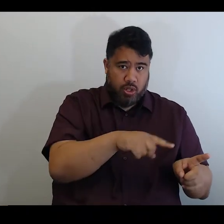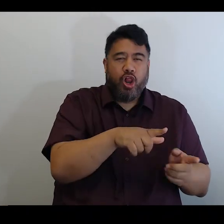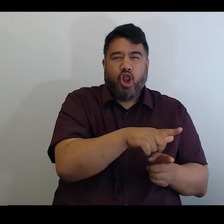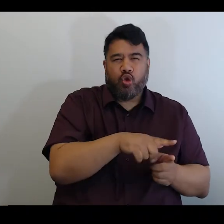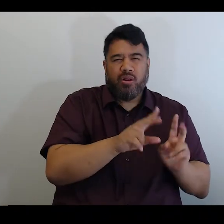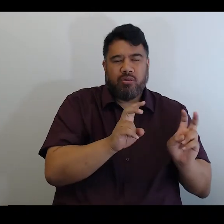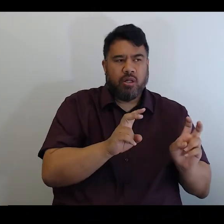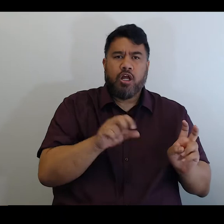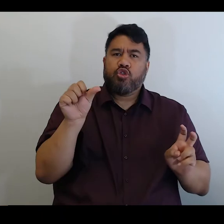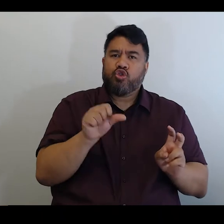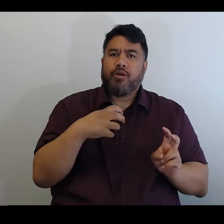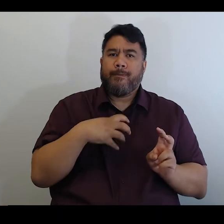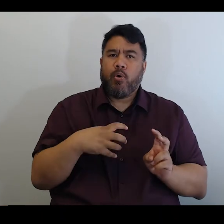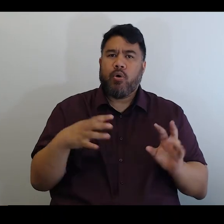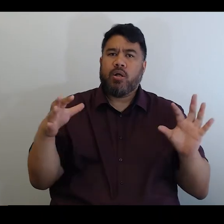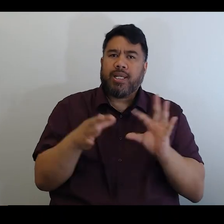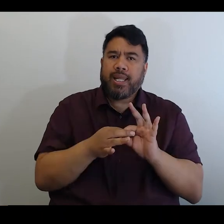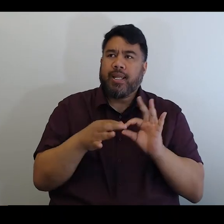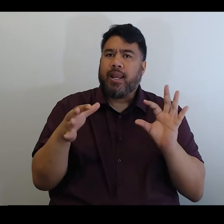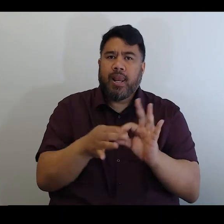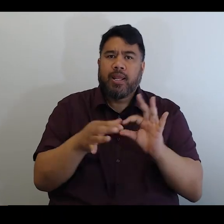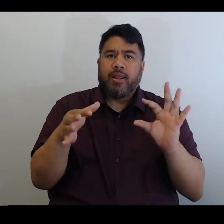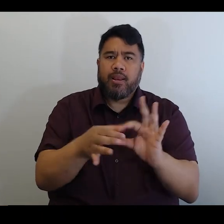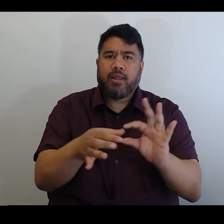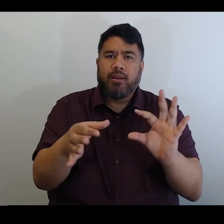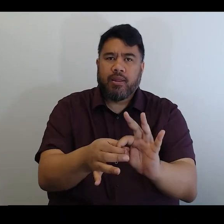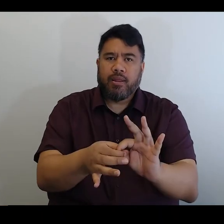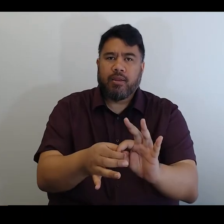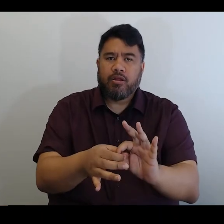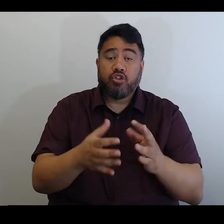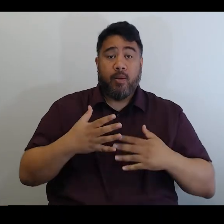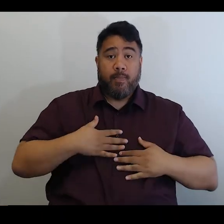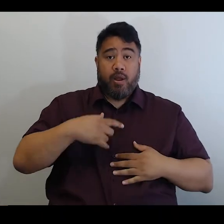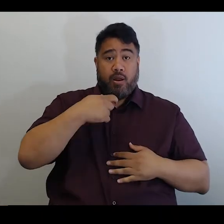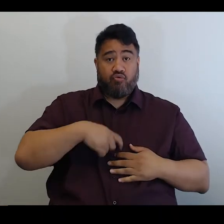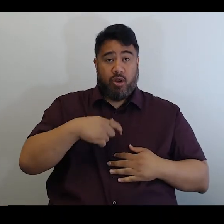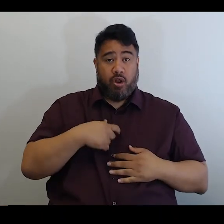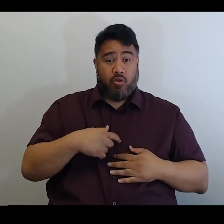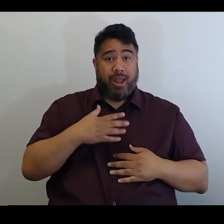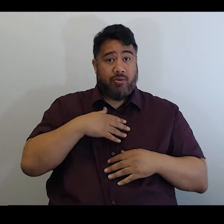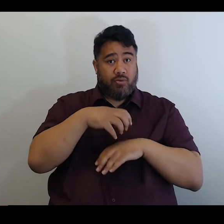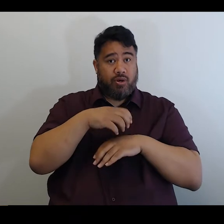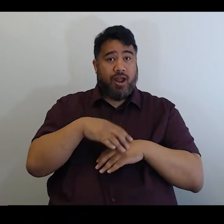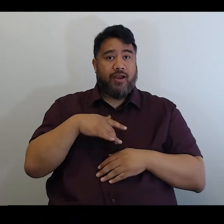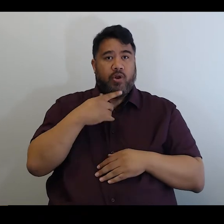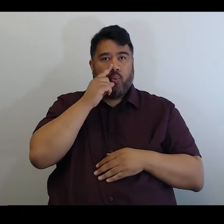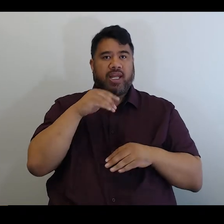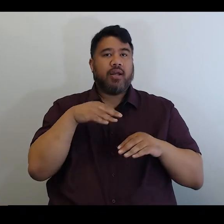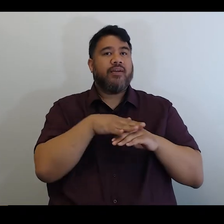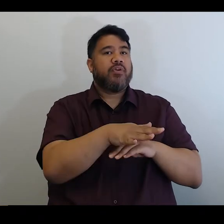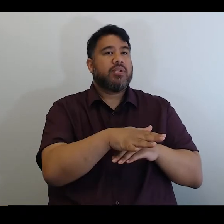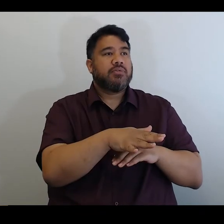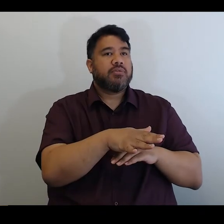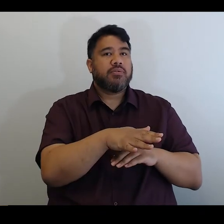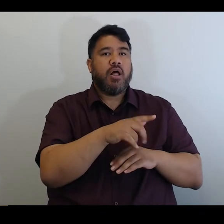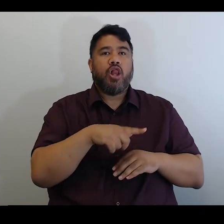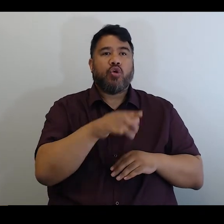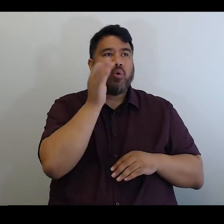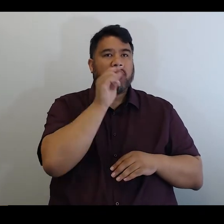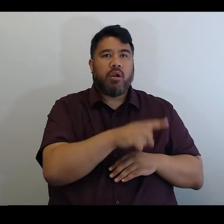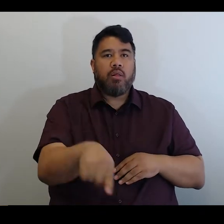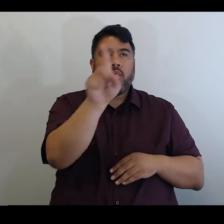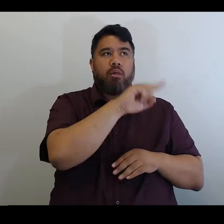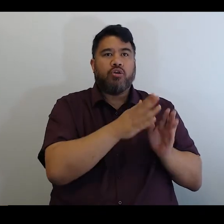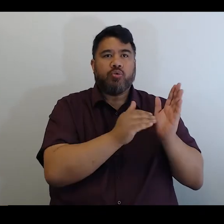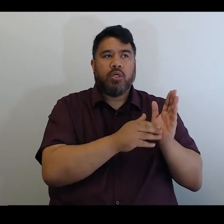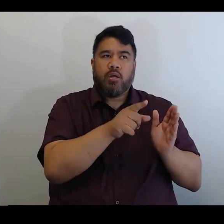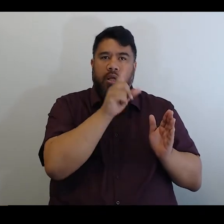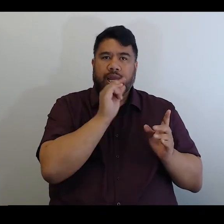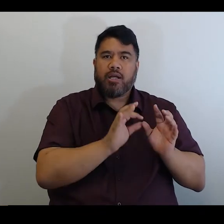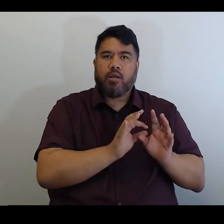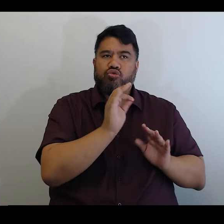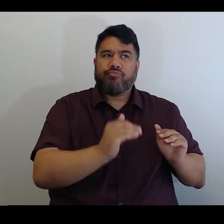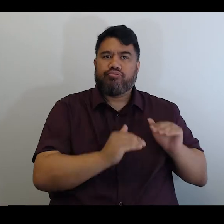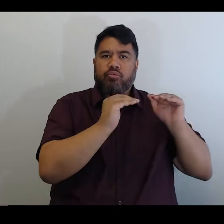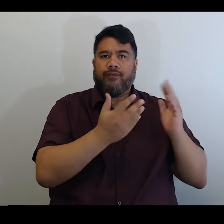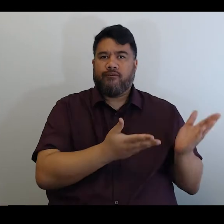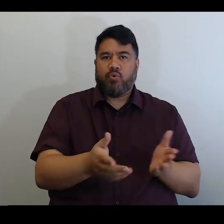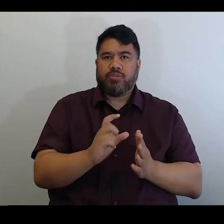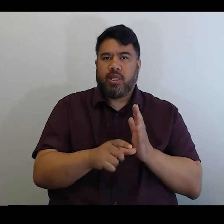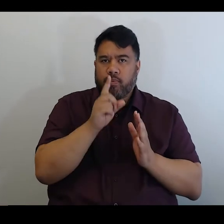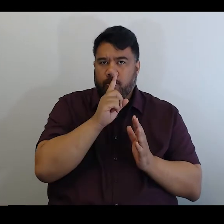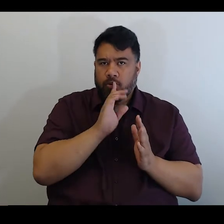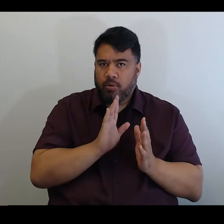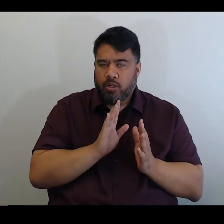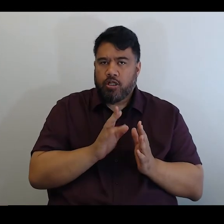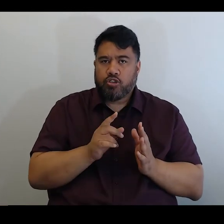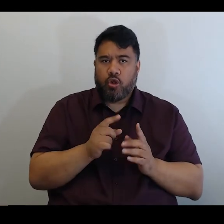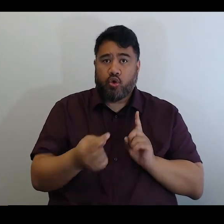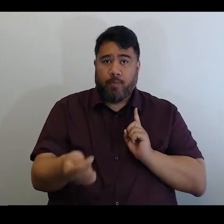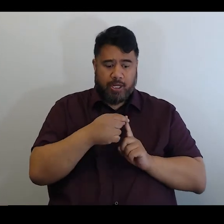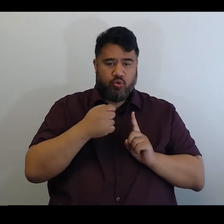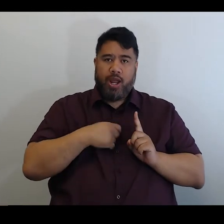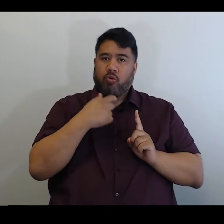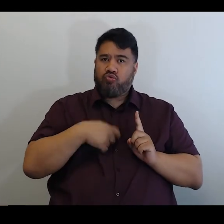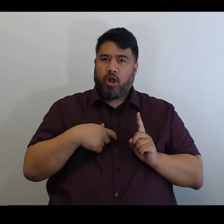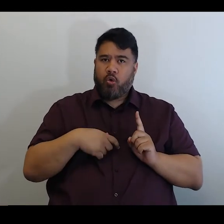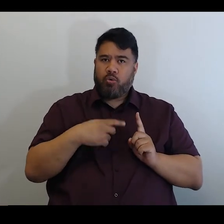I see our role as really trying to influence and support local council to do better. So, we'll be growing, what I referred to before as our stewardship function, and absolutely,